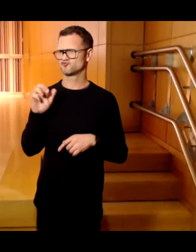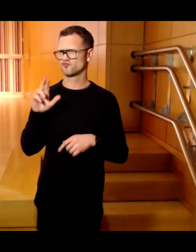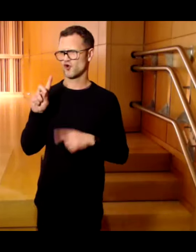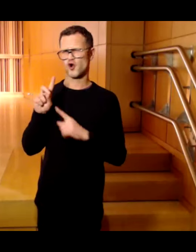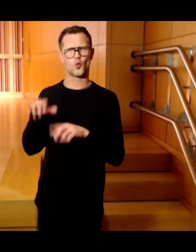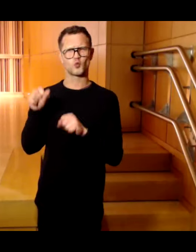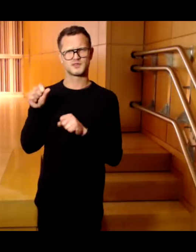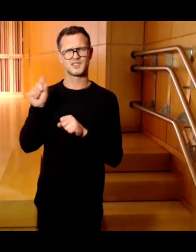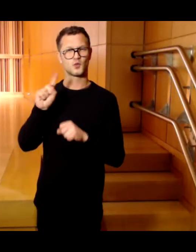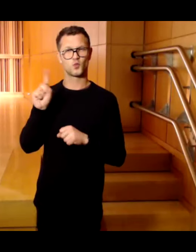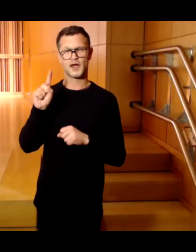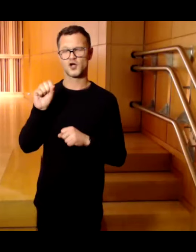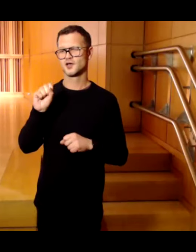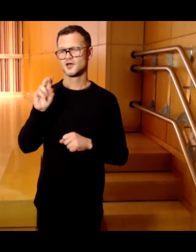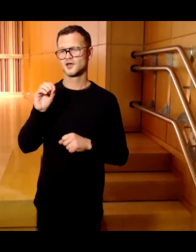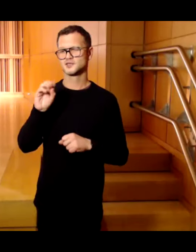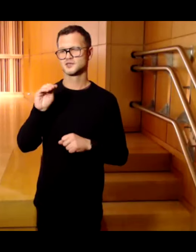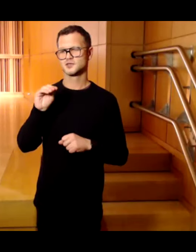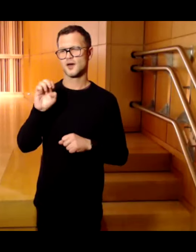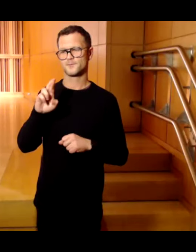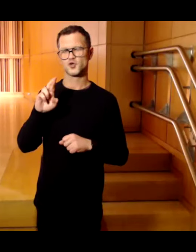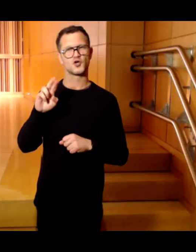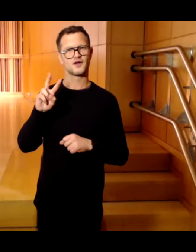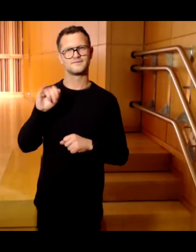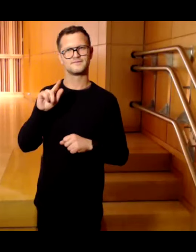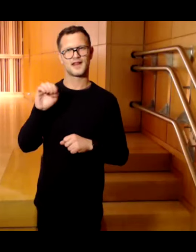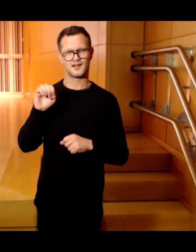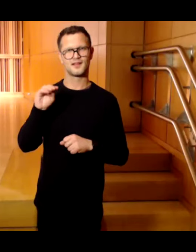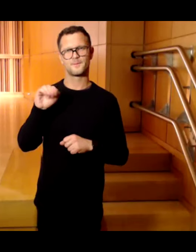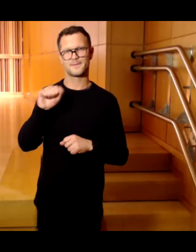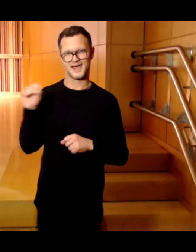And that was the start of our friendship, which has thankfully endured to this day.